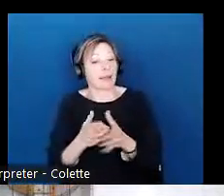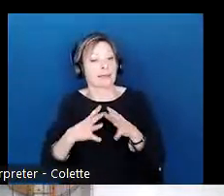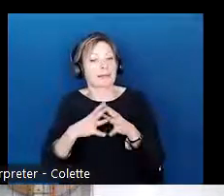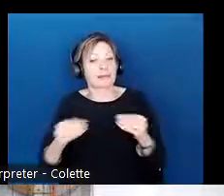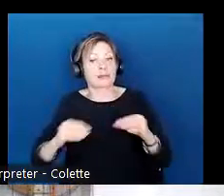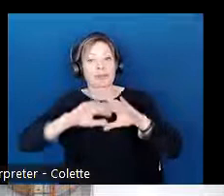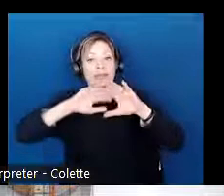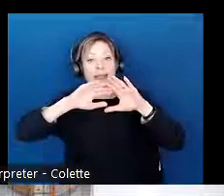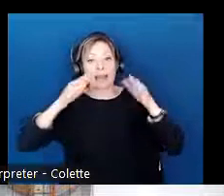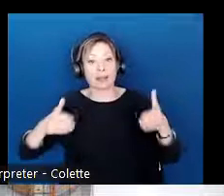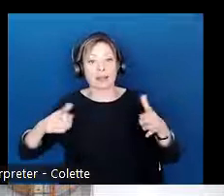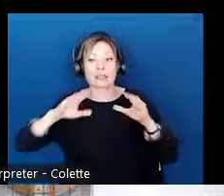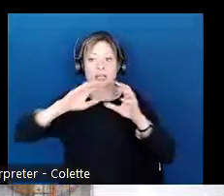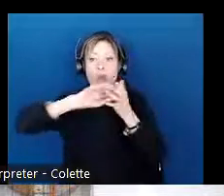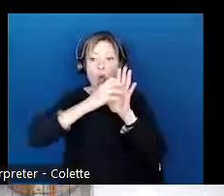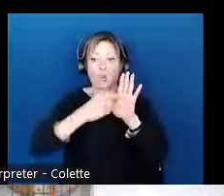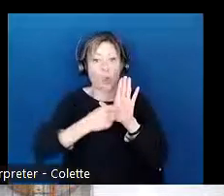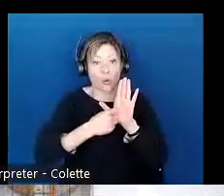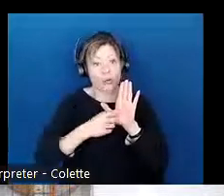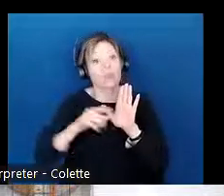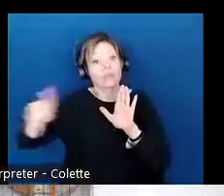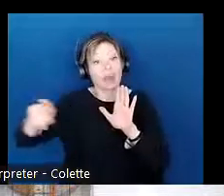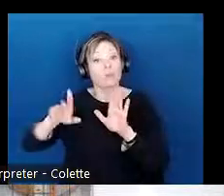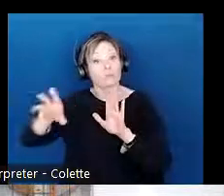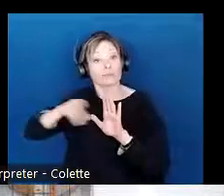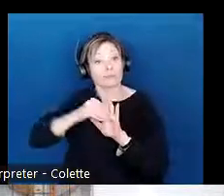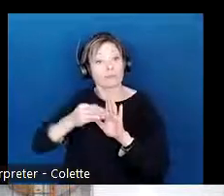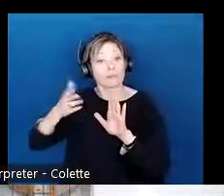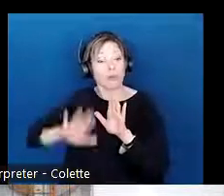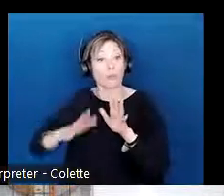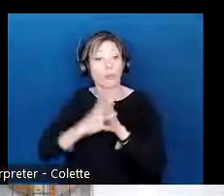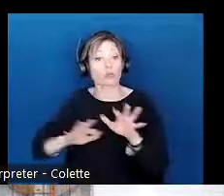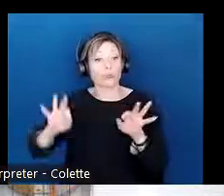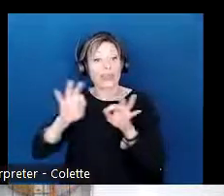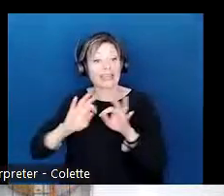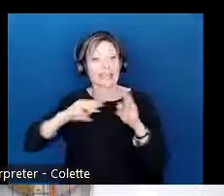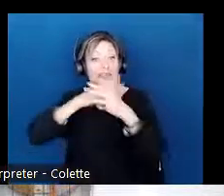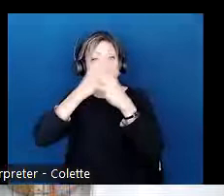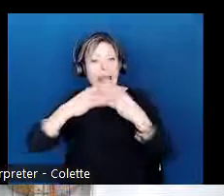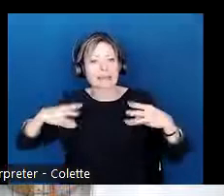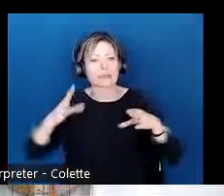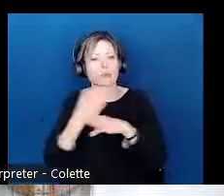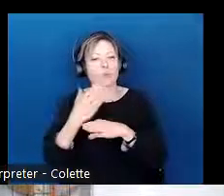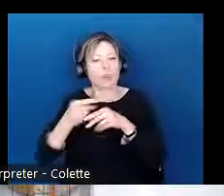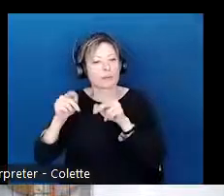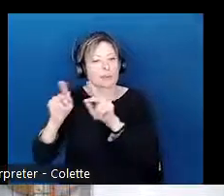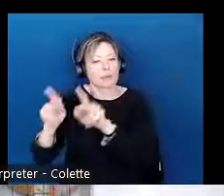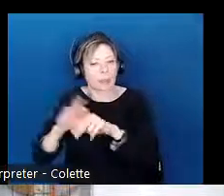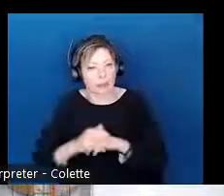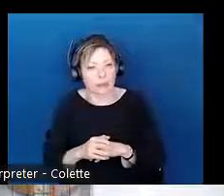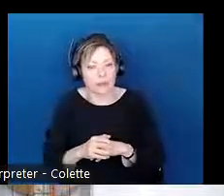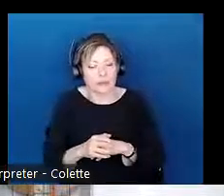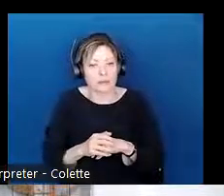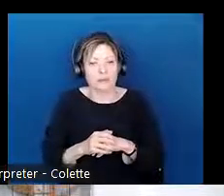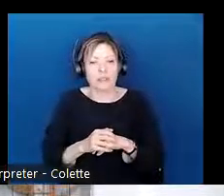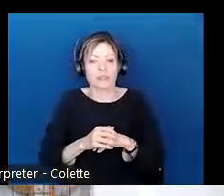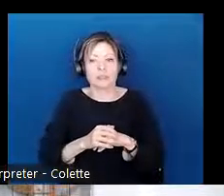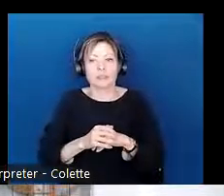that was inspired by Walter Bailey's lattice works artworks and the logo is our logo is a bit like